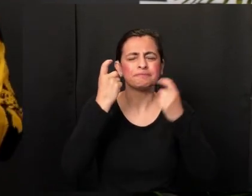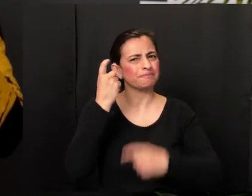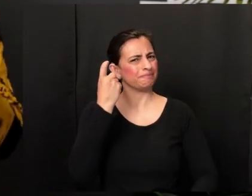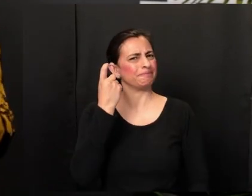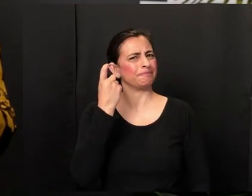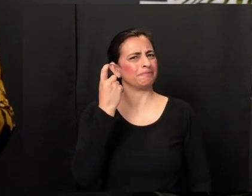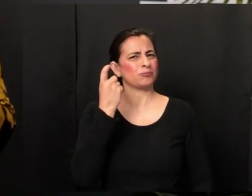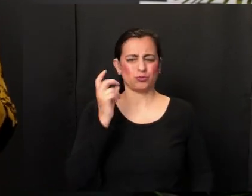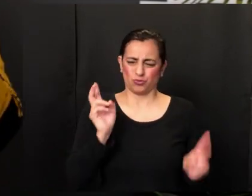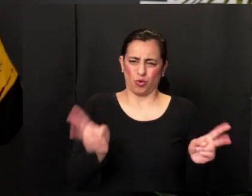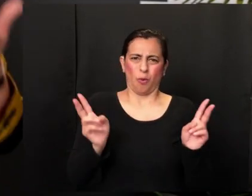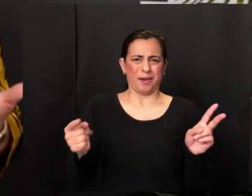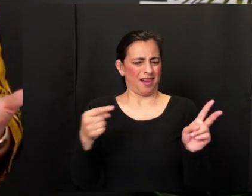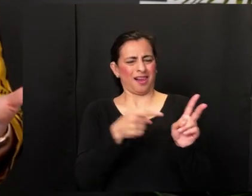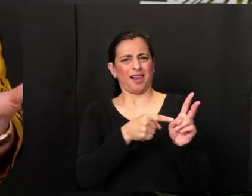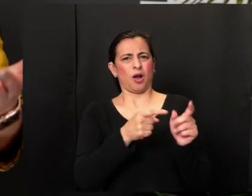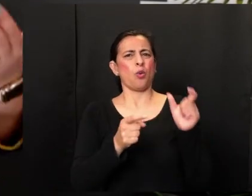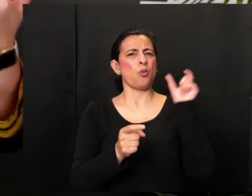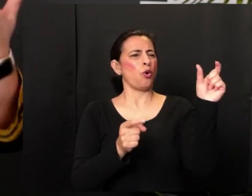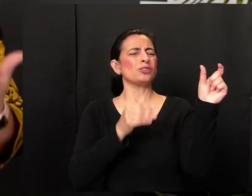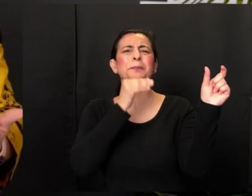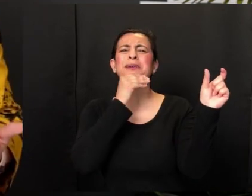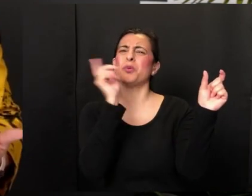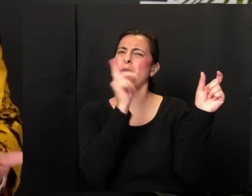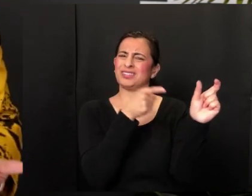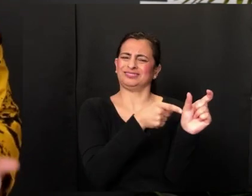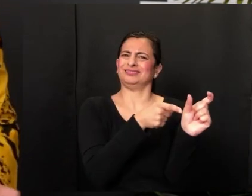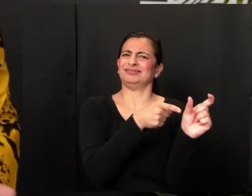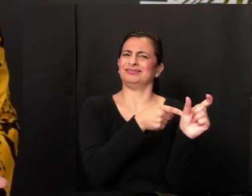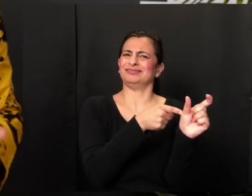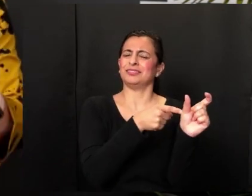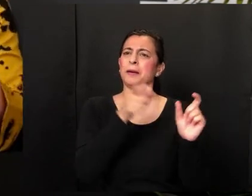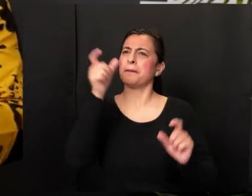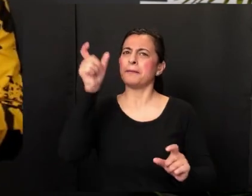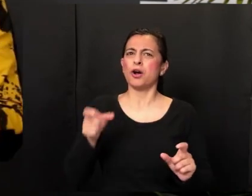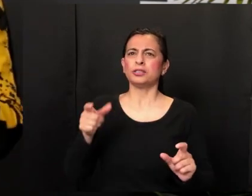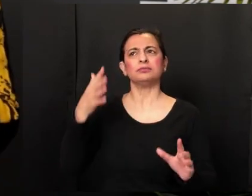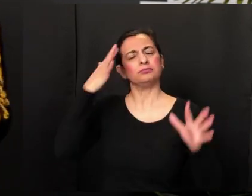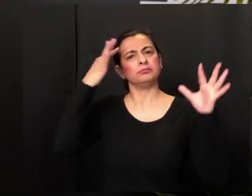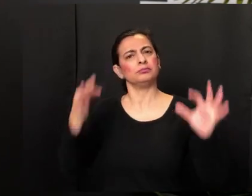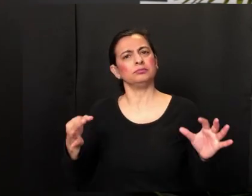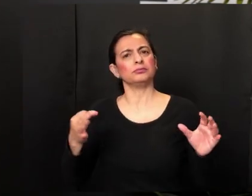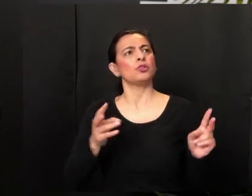And who gets to determine which parts of my identity are socially acceptable